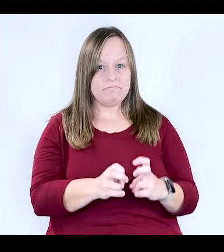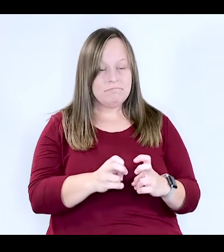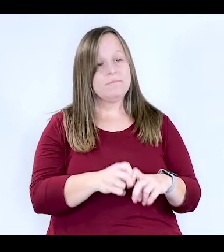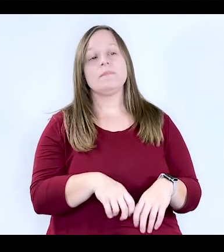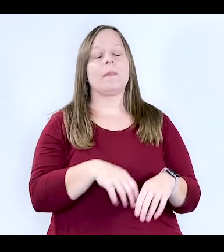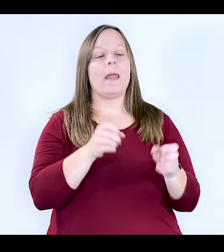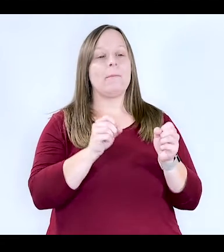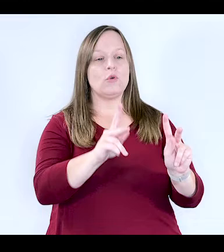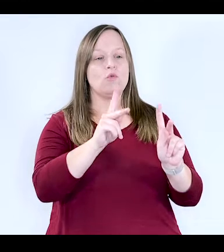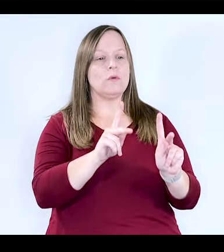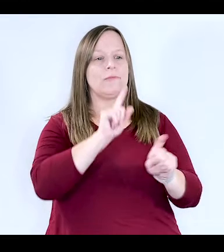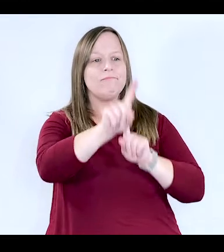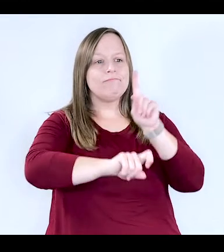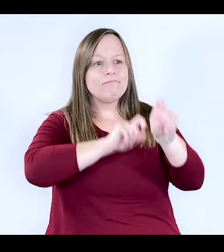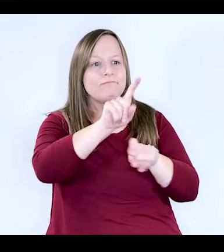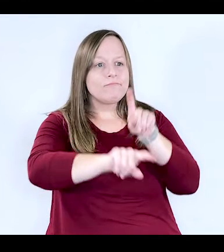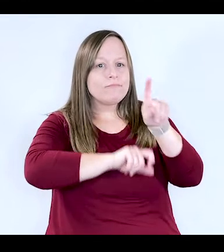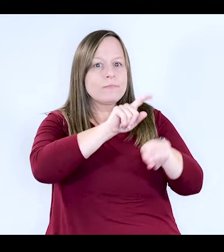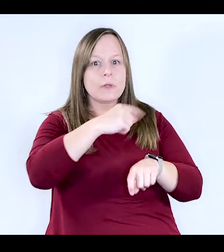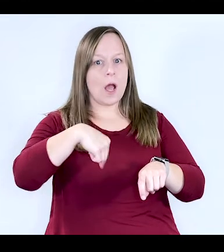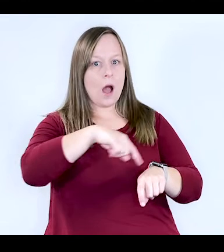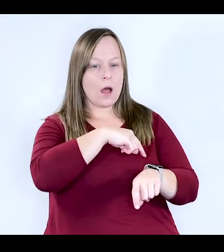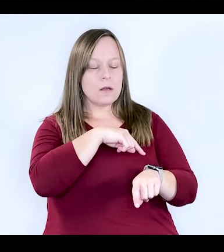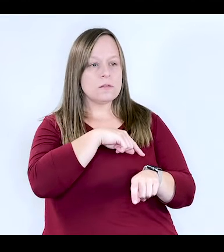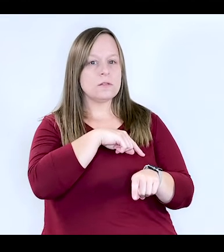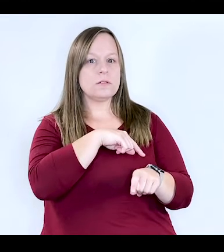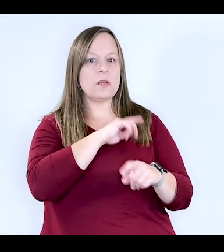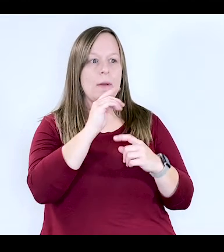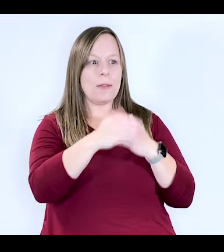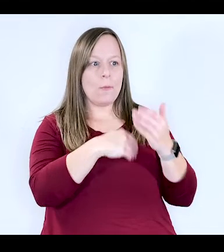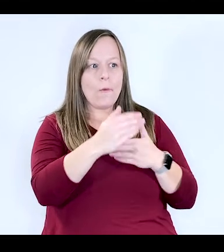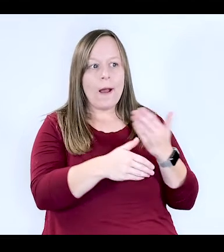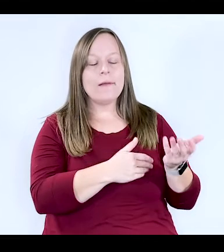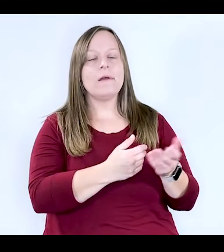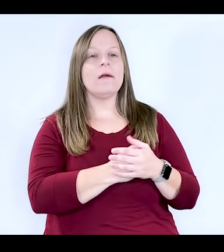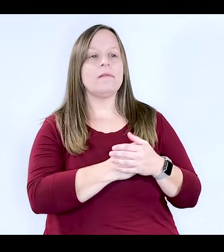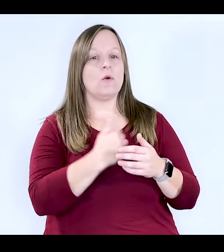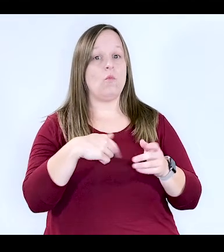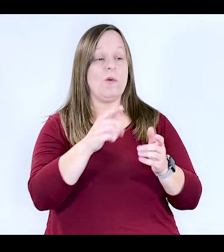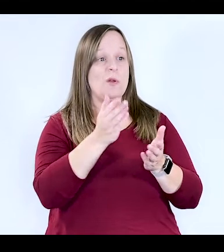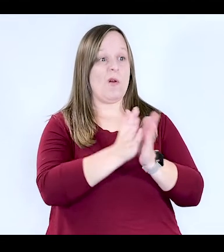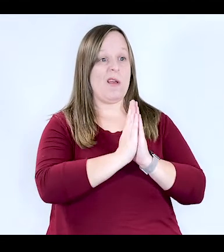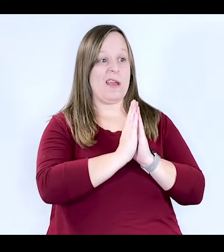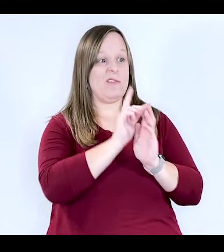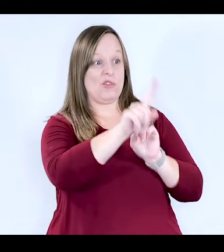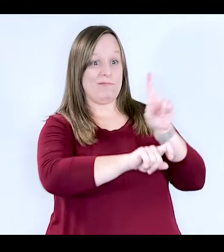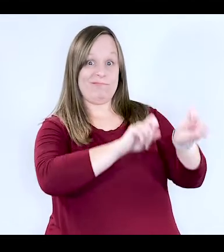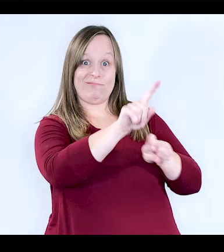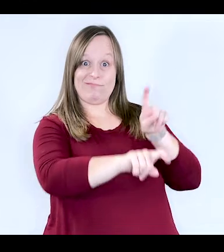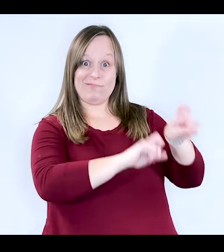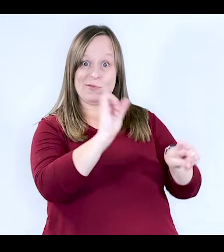You would have the opportunity to ask us a lot of questions about the process. And we would also ask you questions